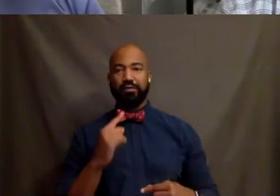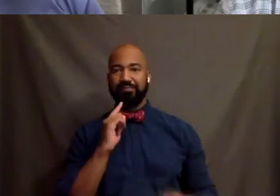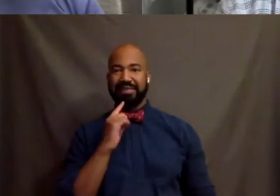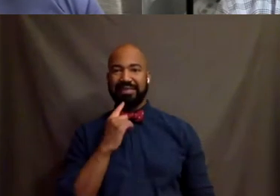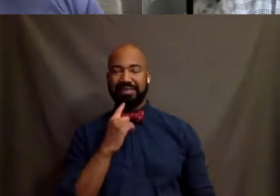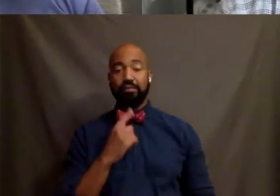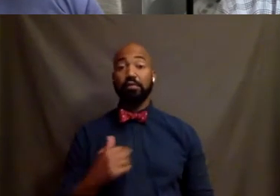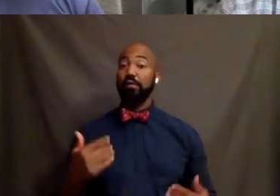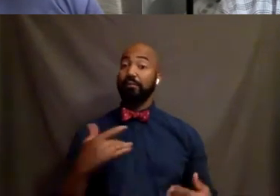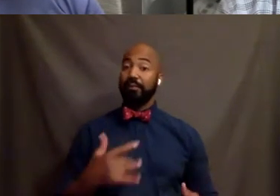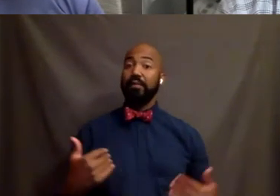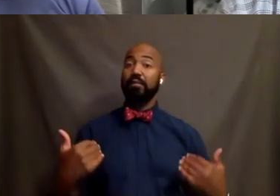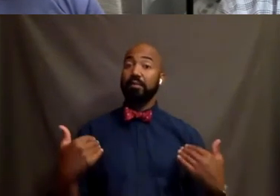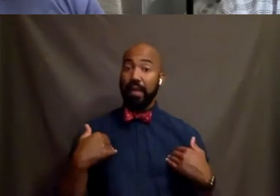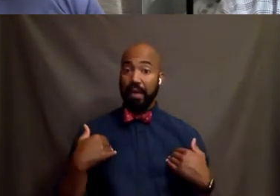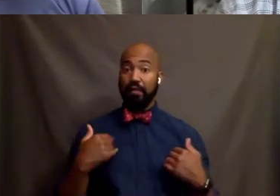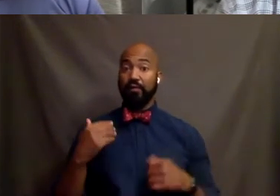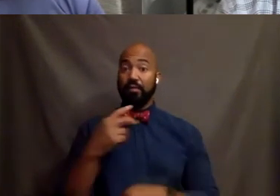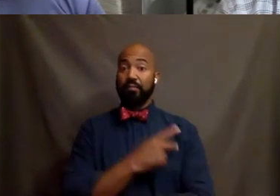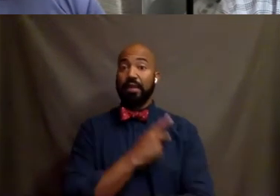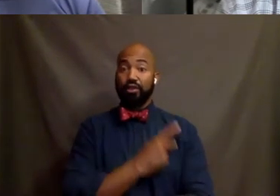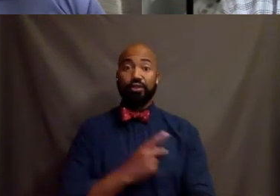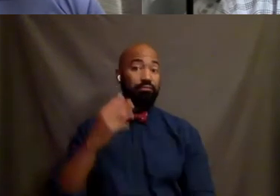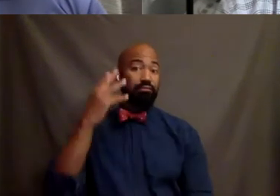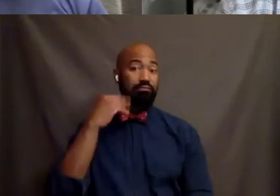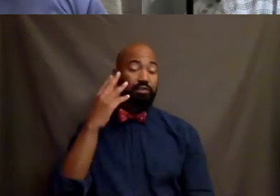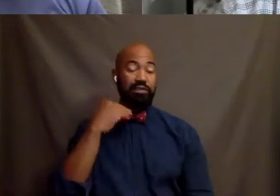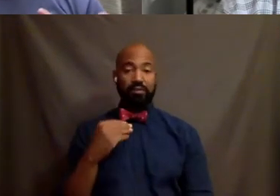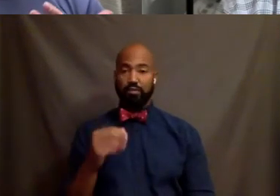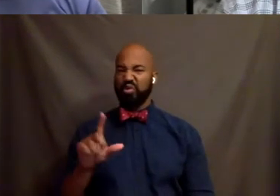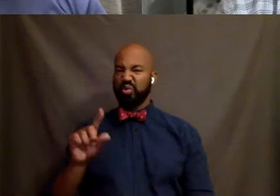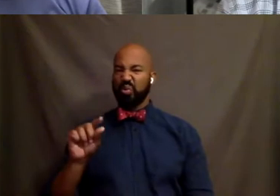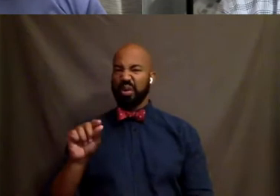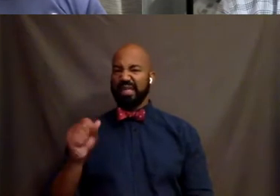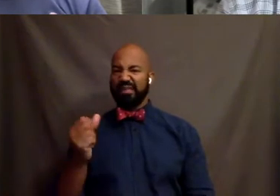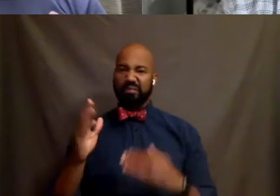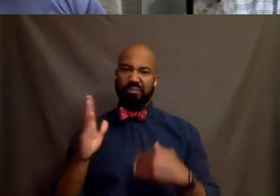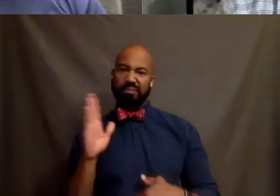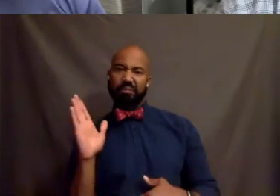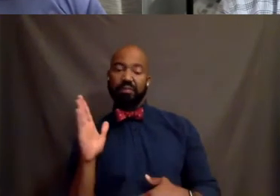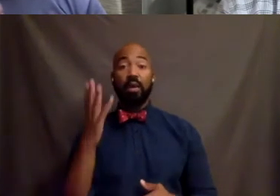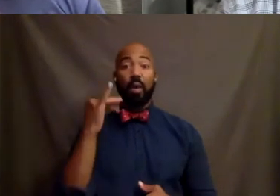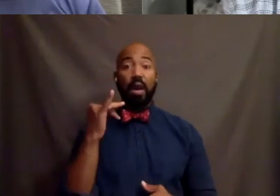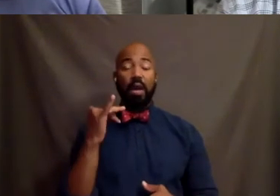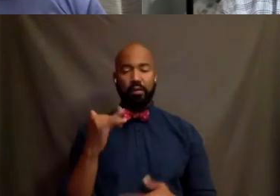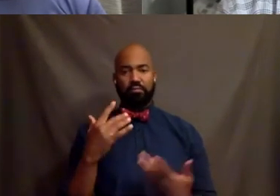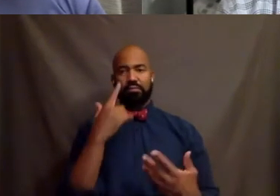and a lot of that is triggered by gender dysphoria. And so is it something that I am concerned about? Absolutely.